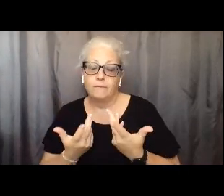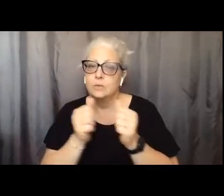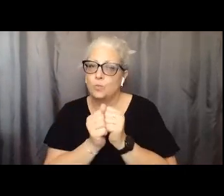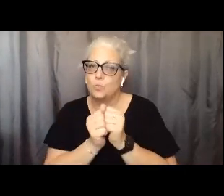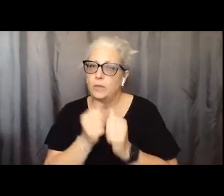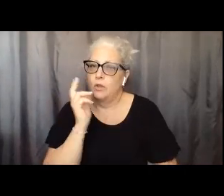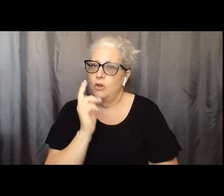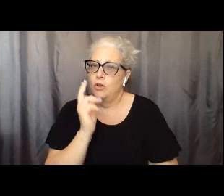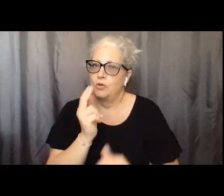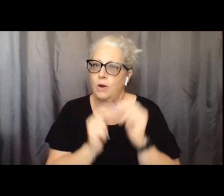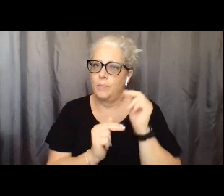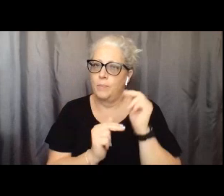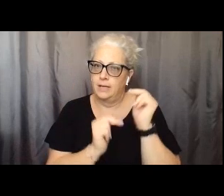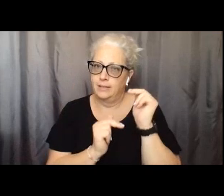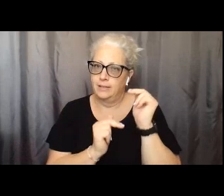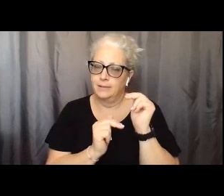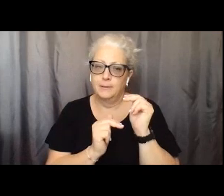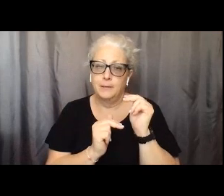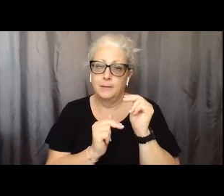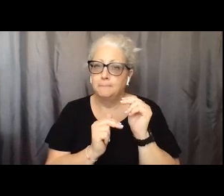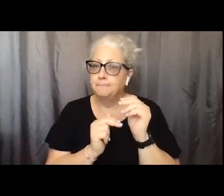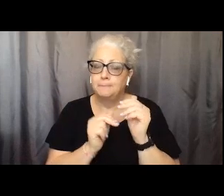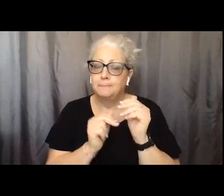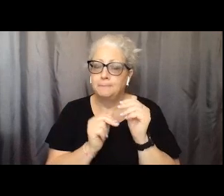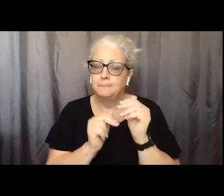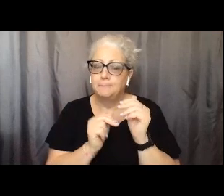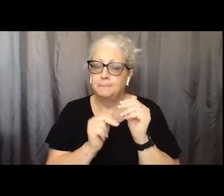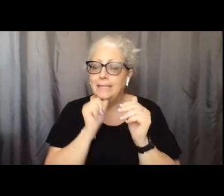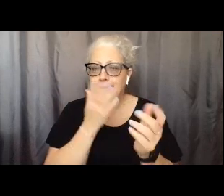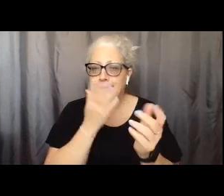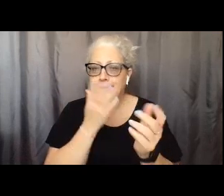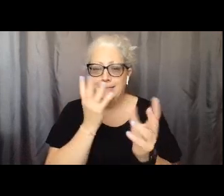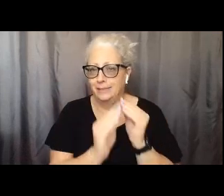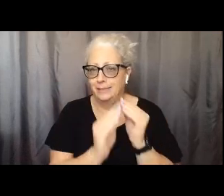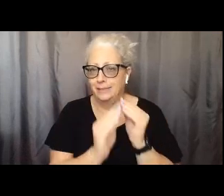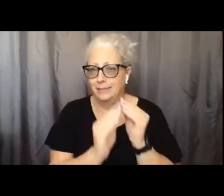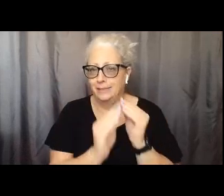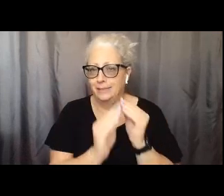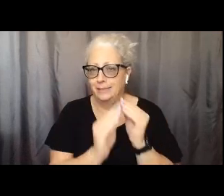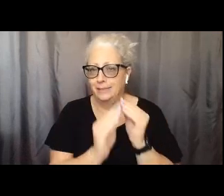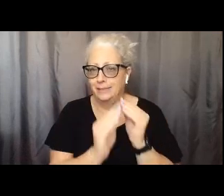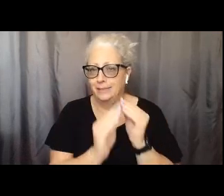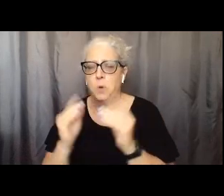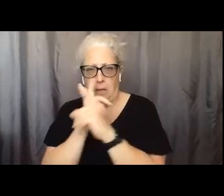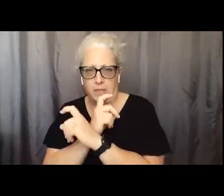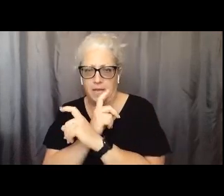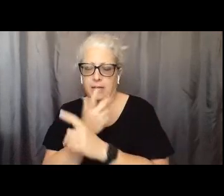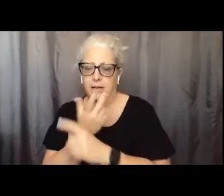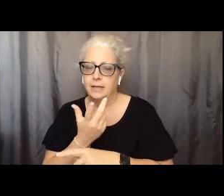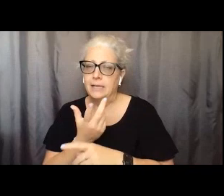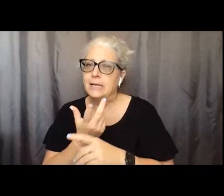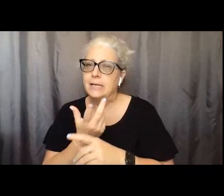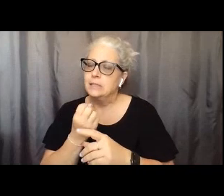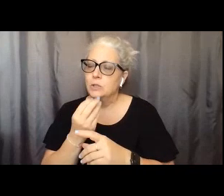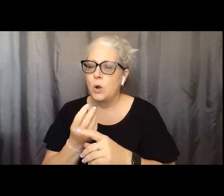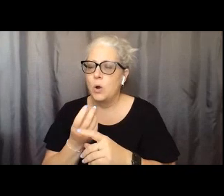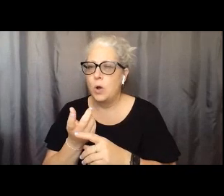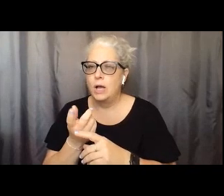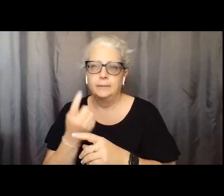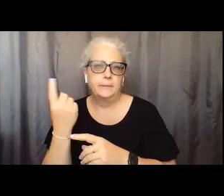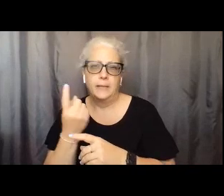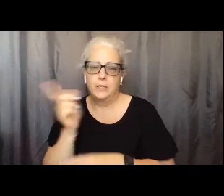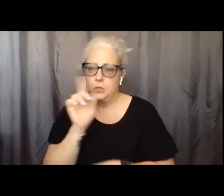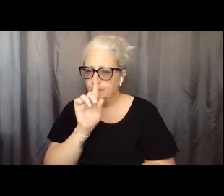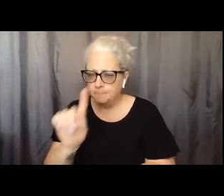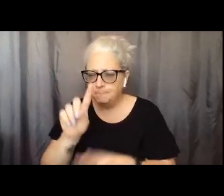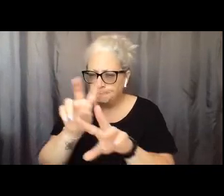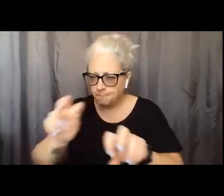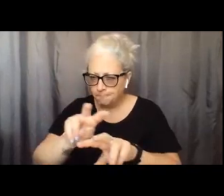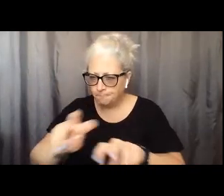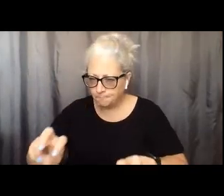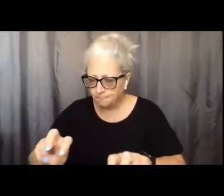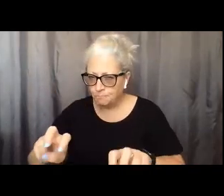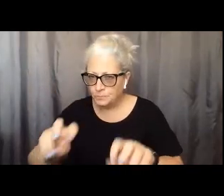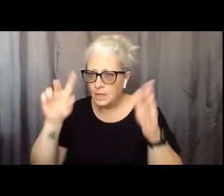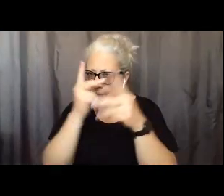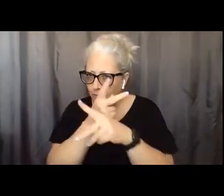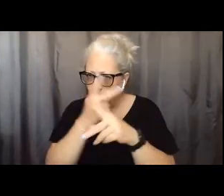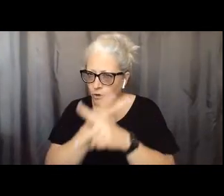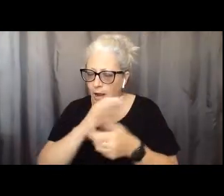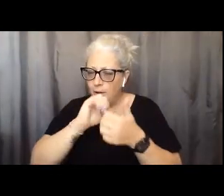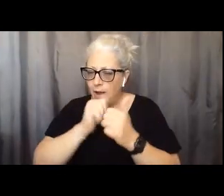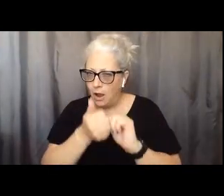to fix these physical barriers and many of them will probably require further study to address.